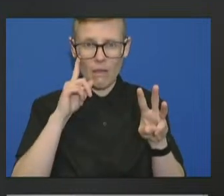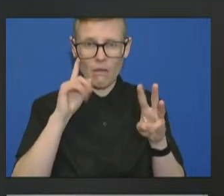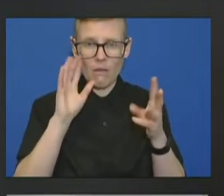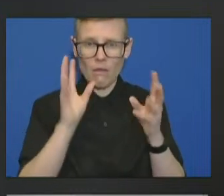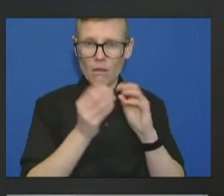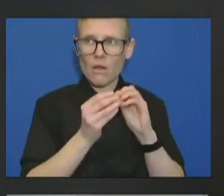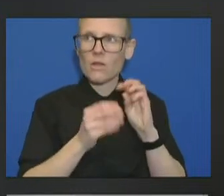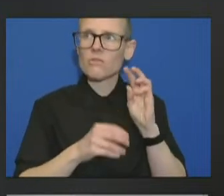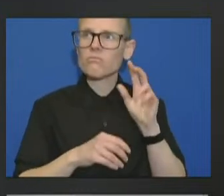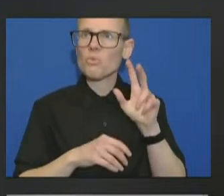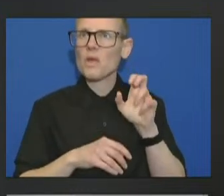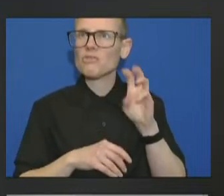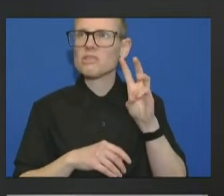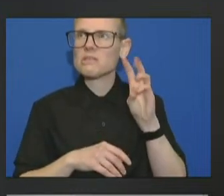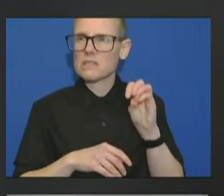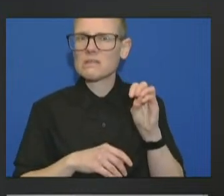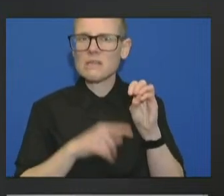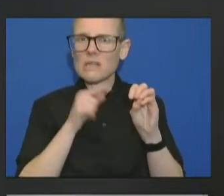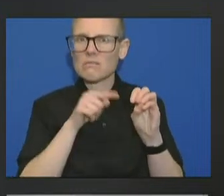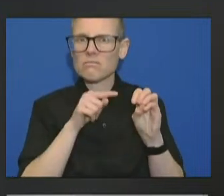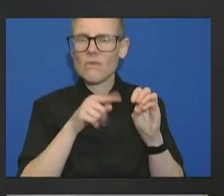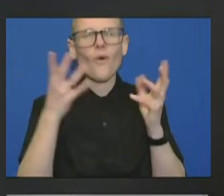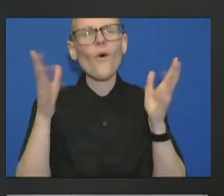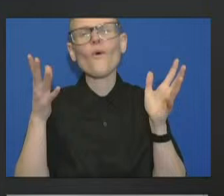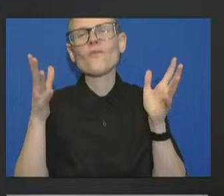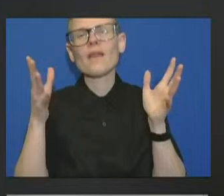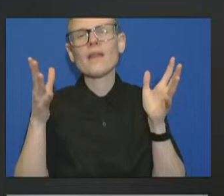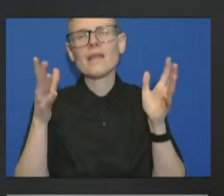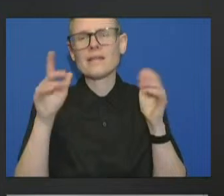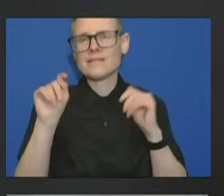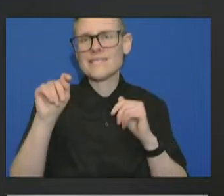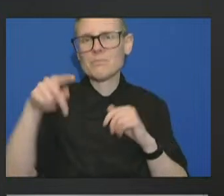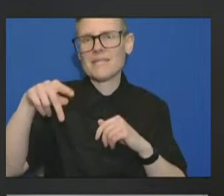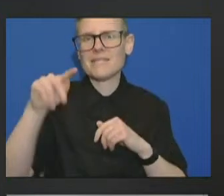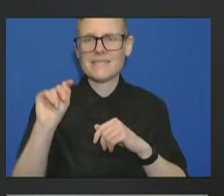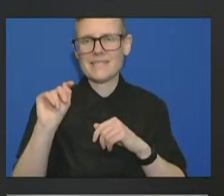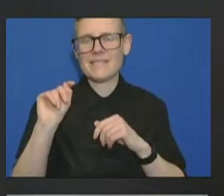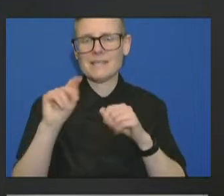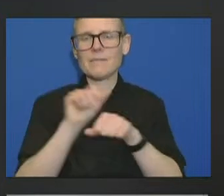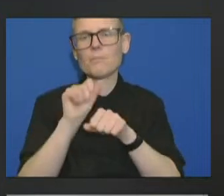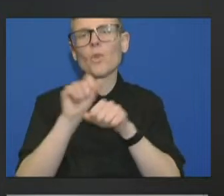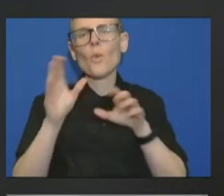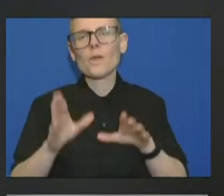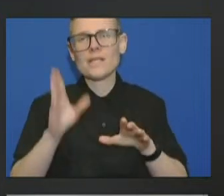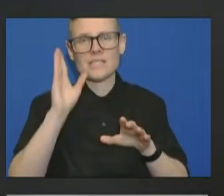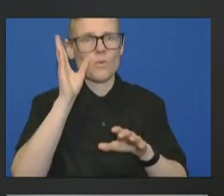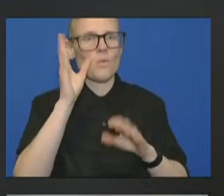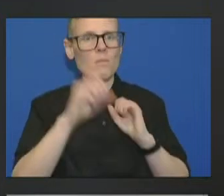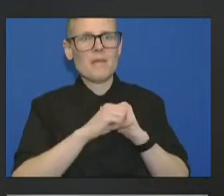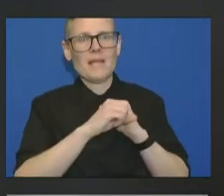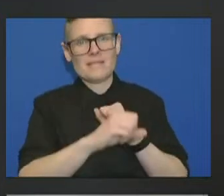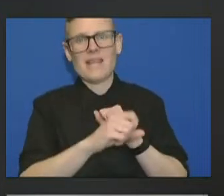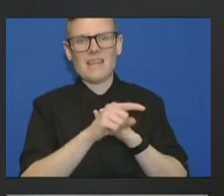educators, 366, if I'm not